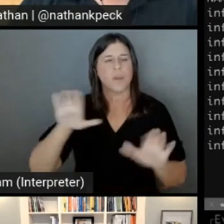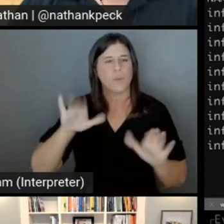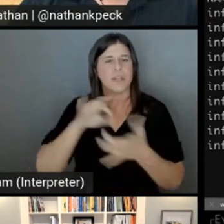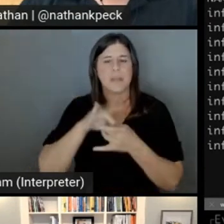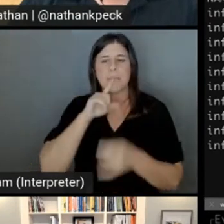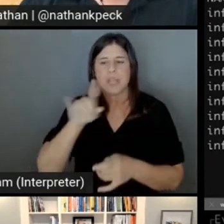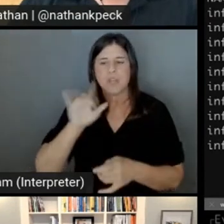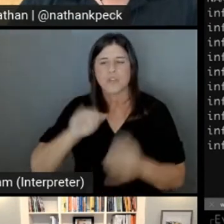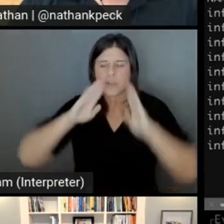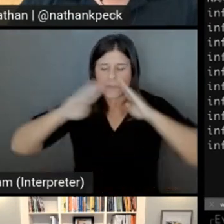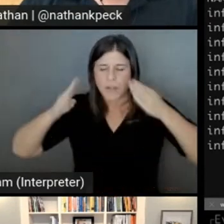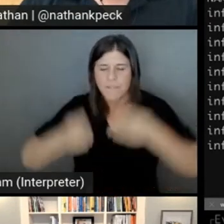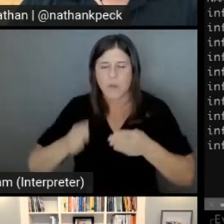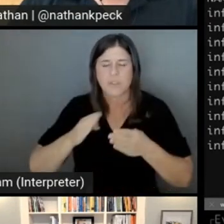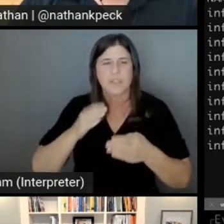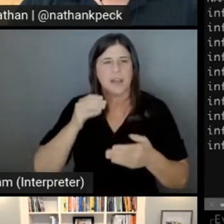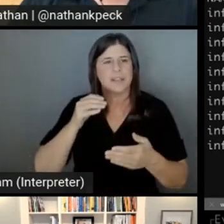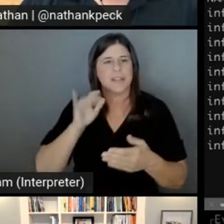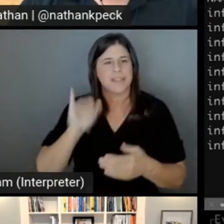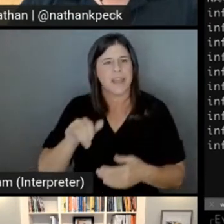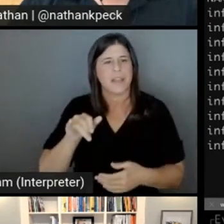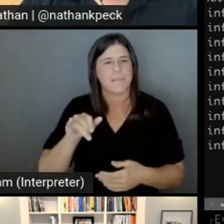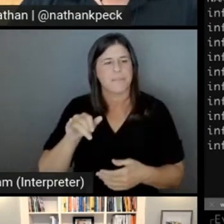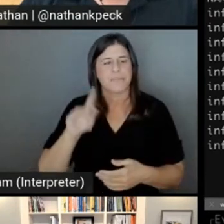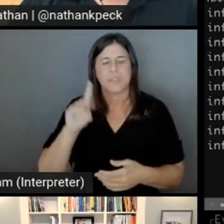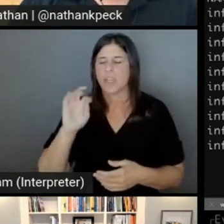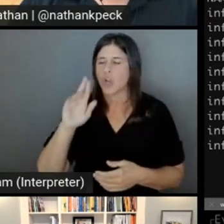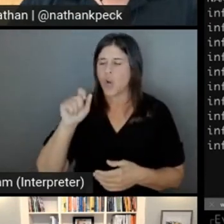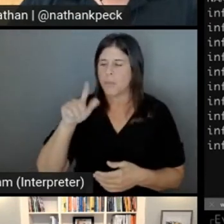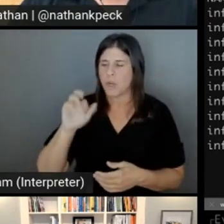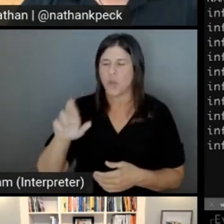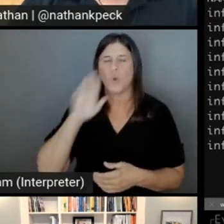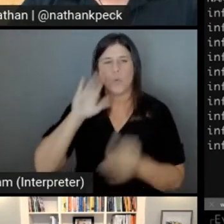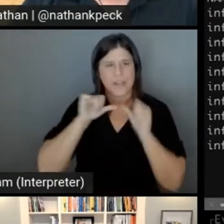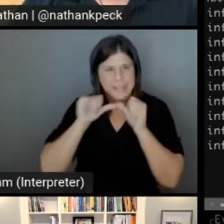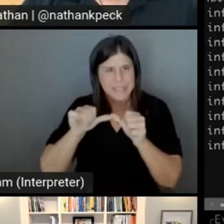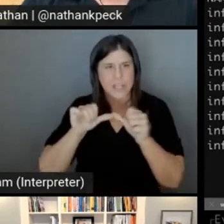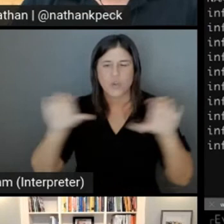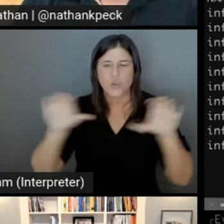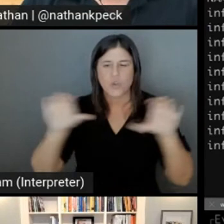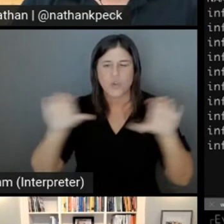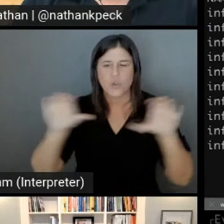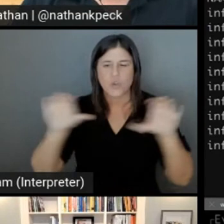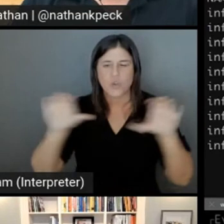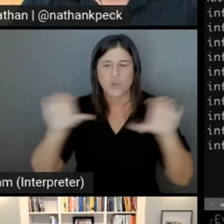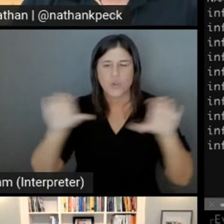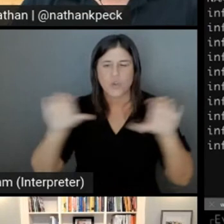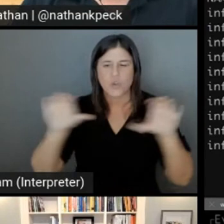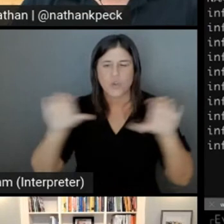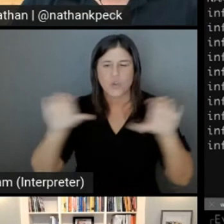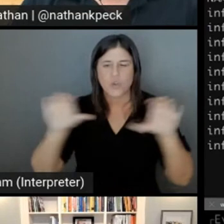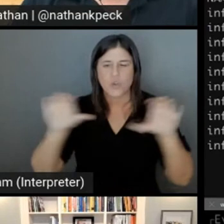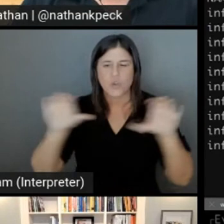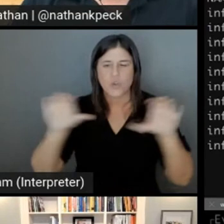really closely was that, Karpenter would continue to perform as well as it does in more modest environments,